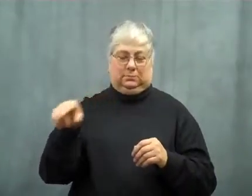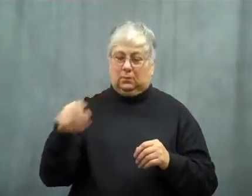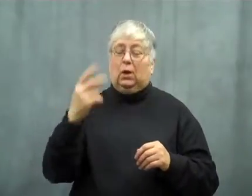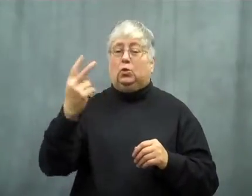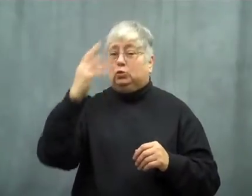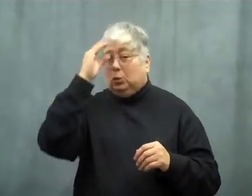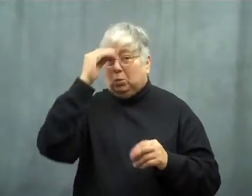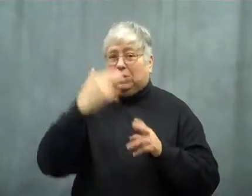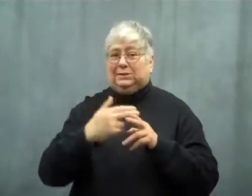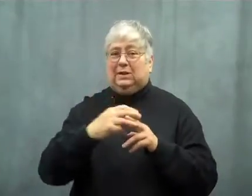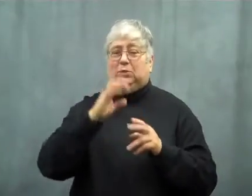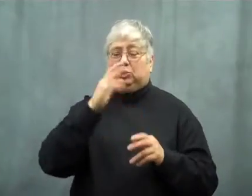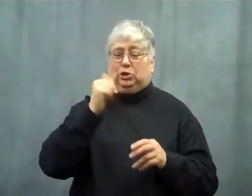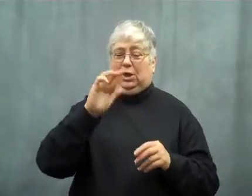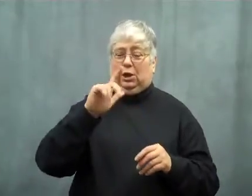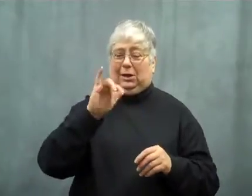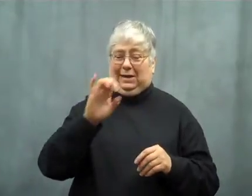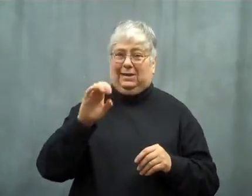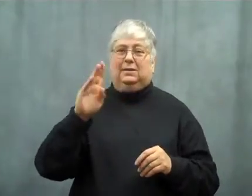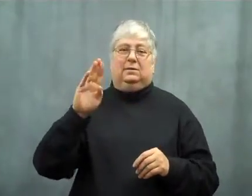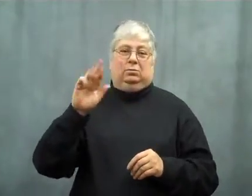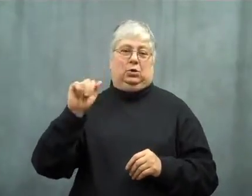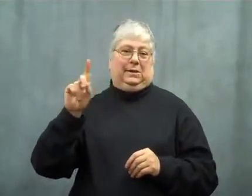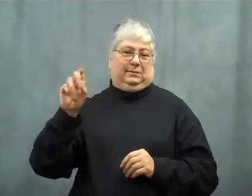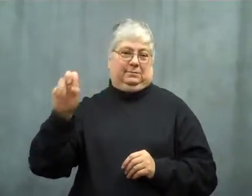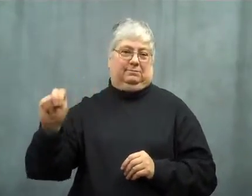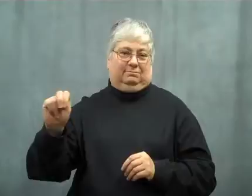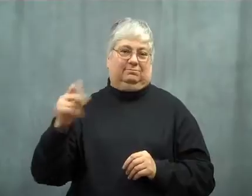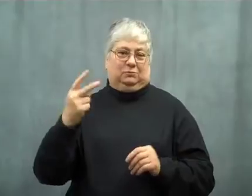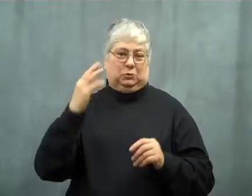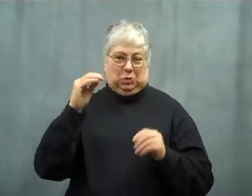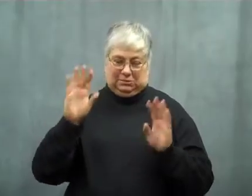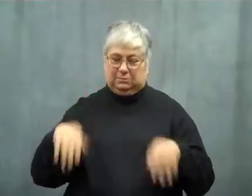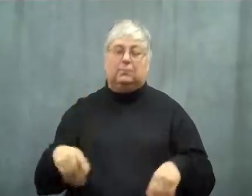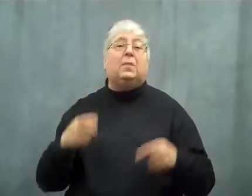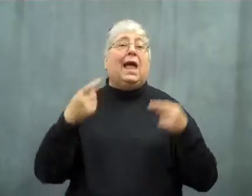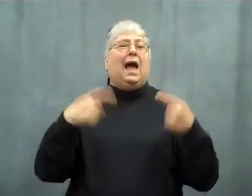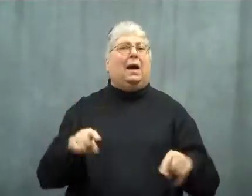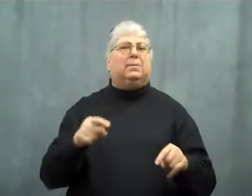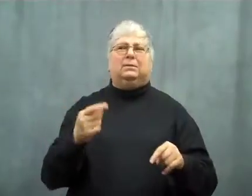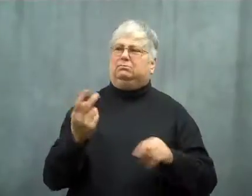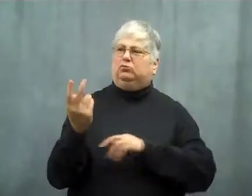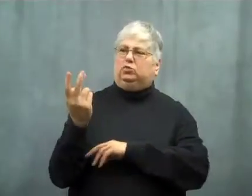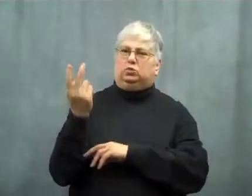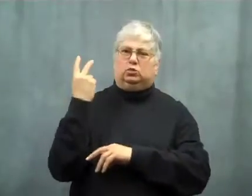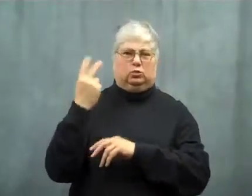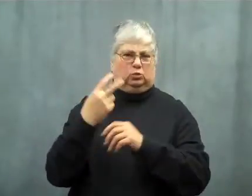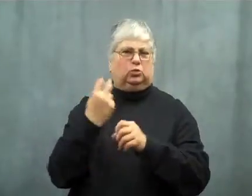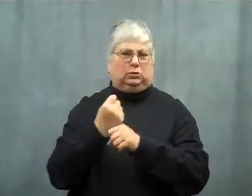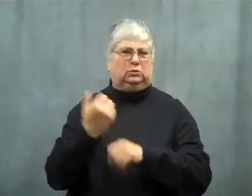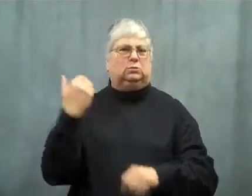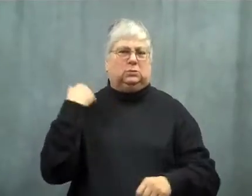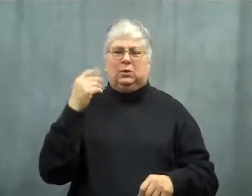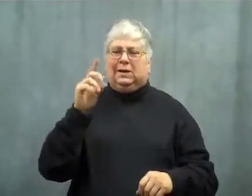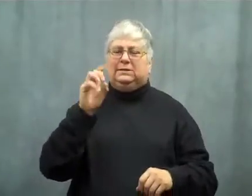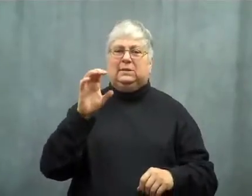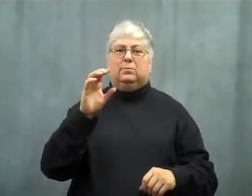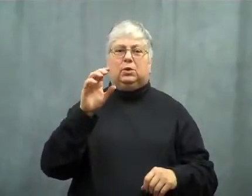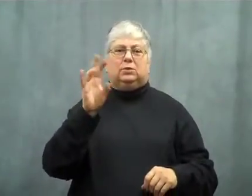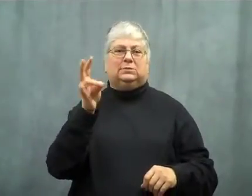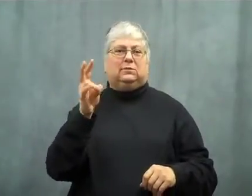The two boys were Charlie and Braden.